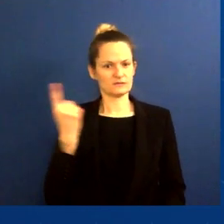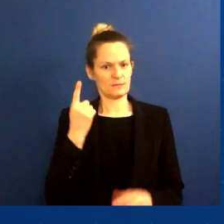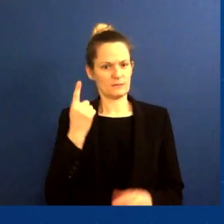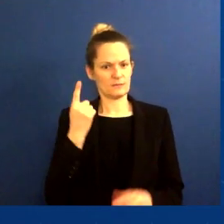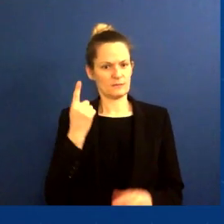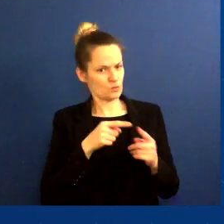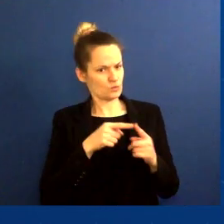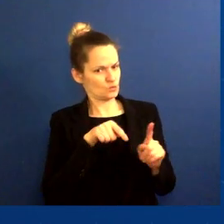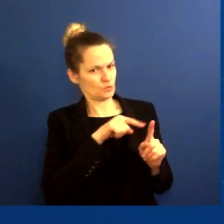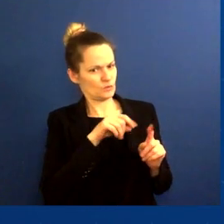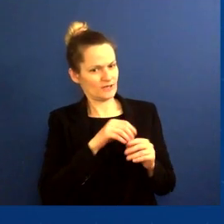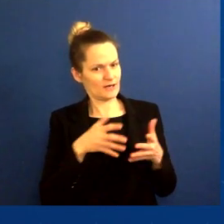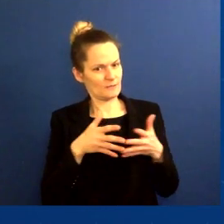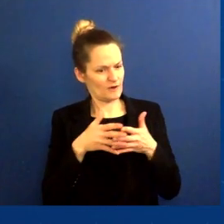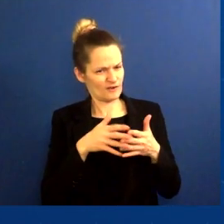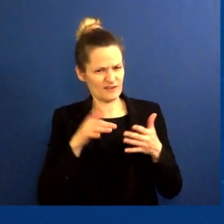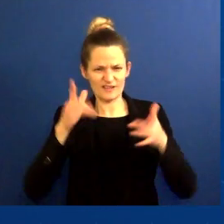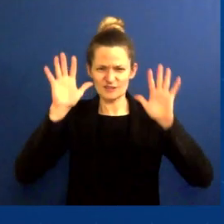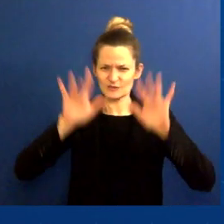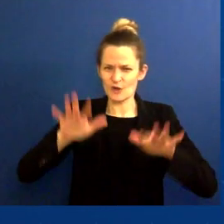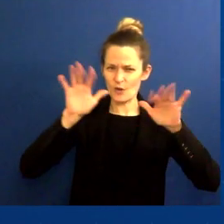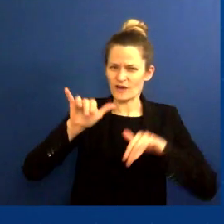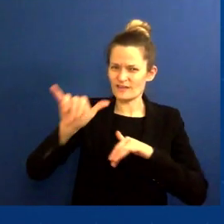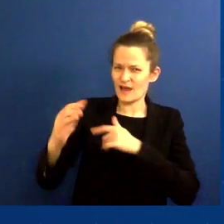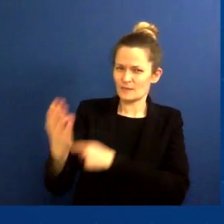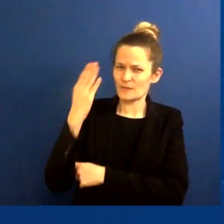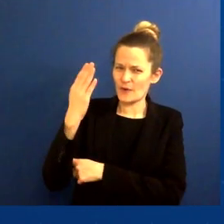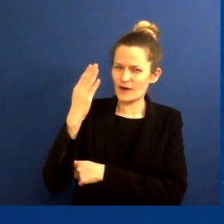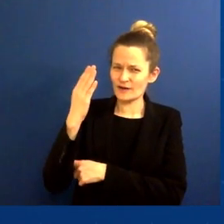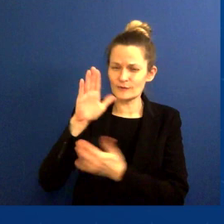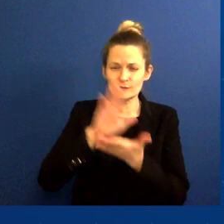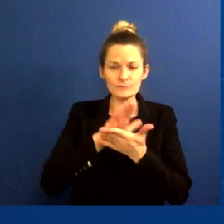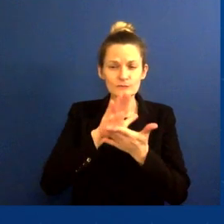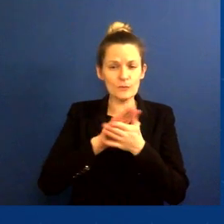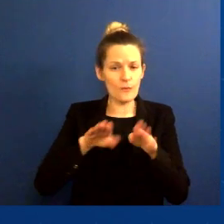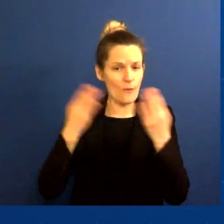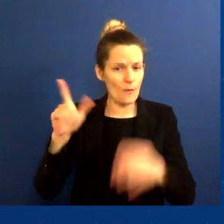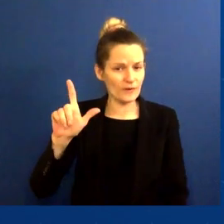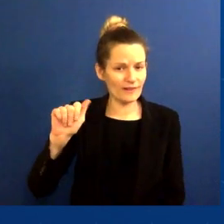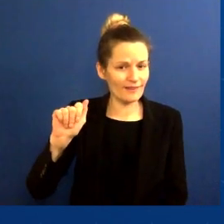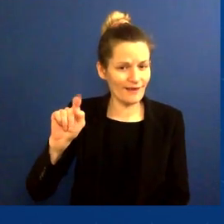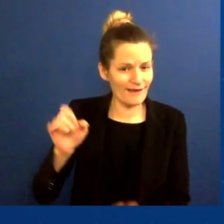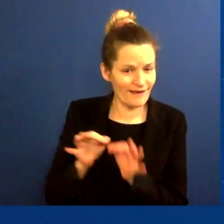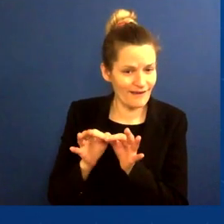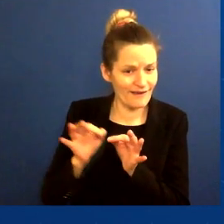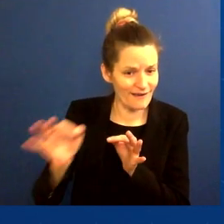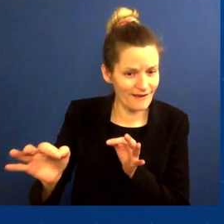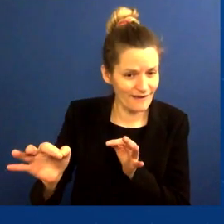school openings were late and commutes were delayed. So, when that bridge collapsed --